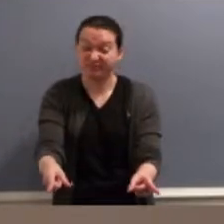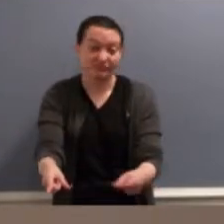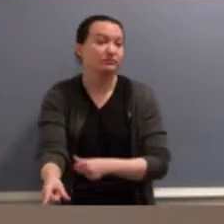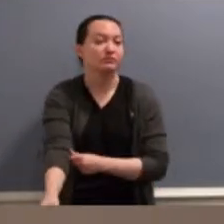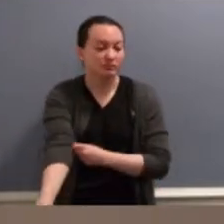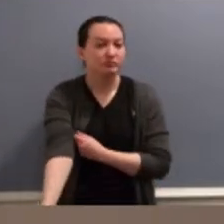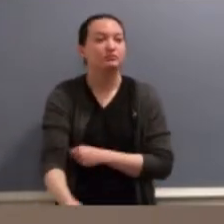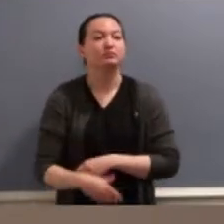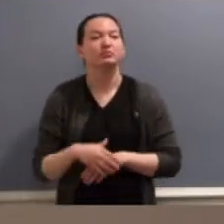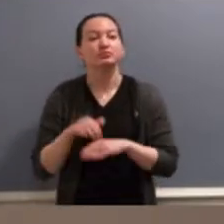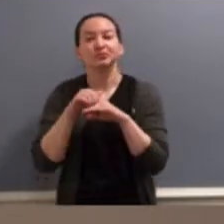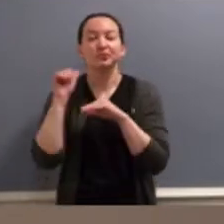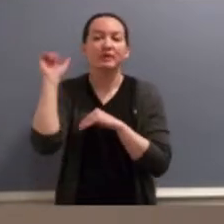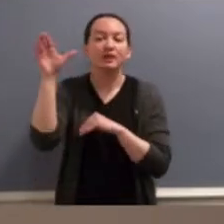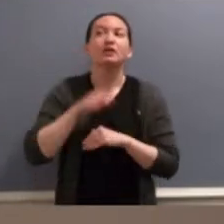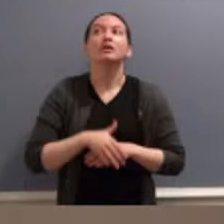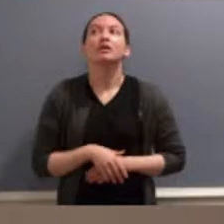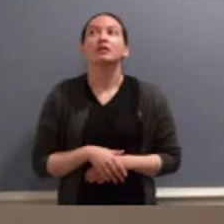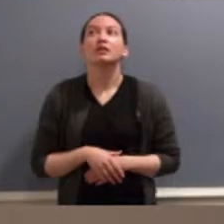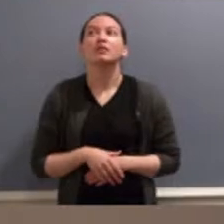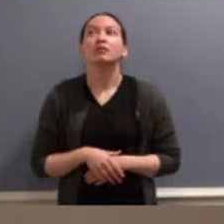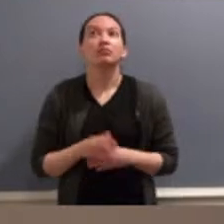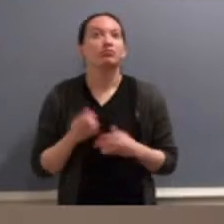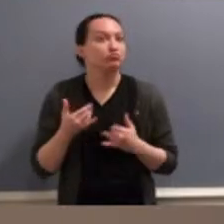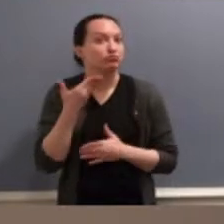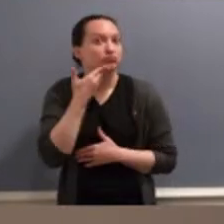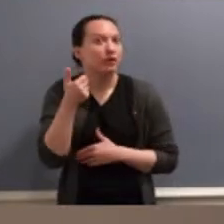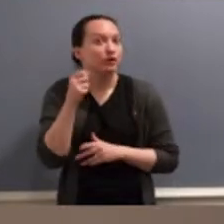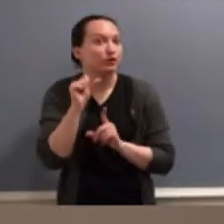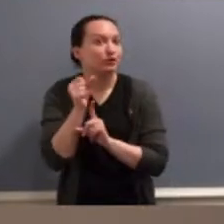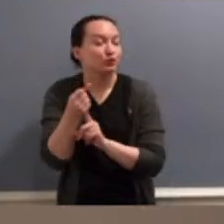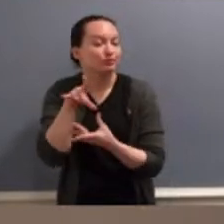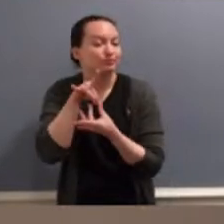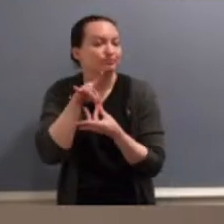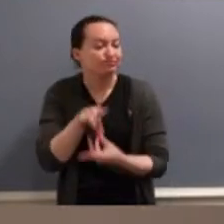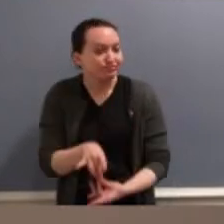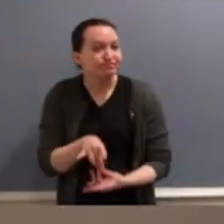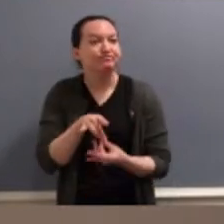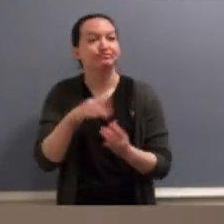budget submittal so we are in a much better position as it relates to a balanced budget